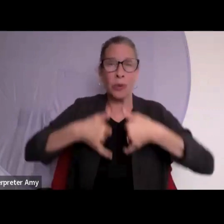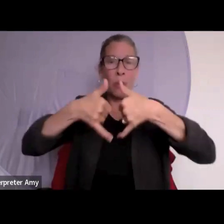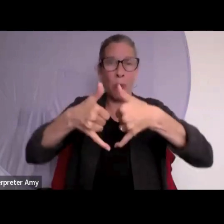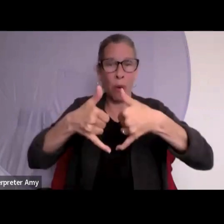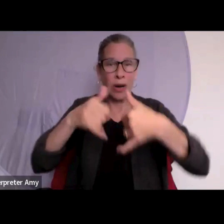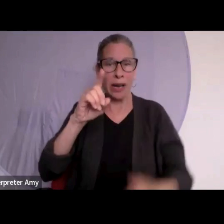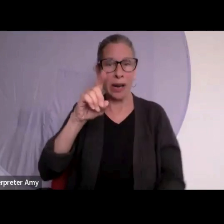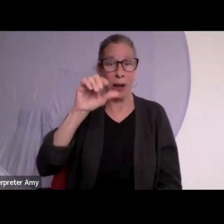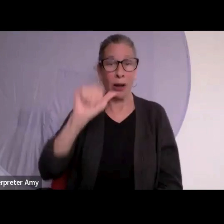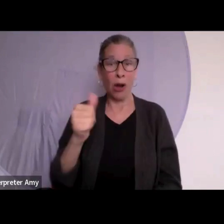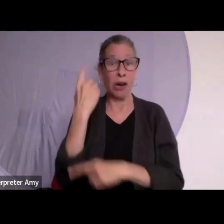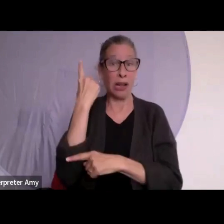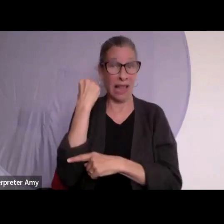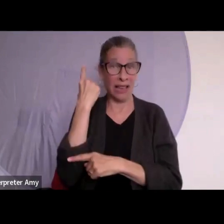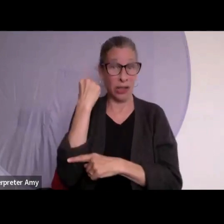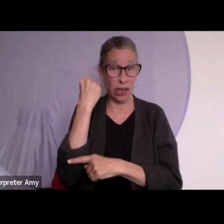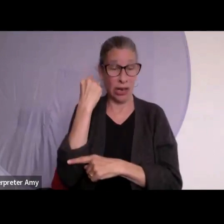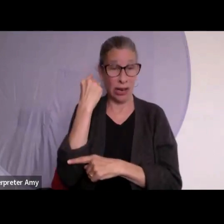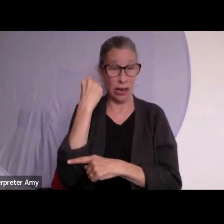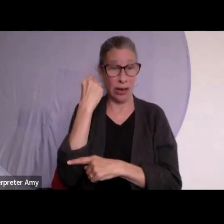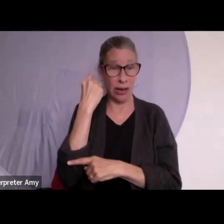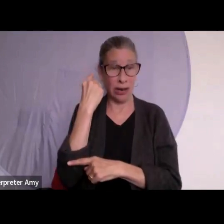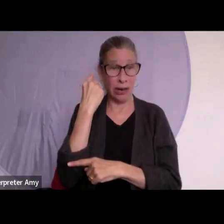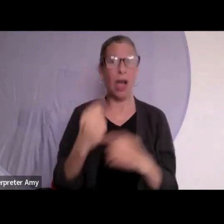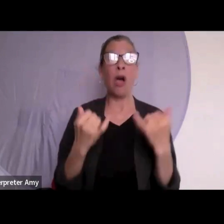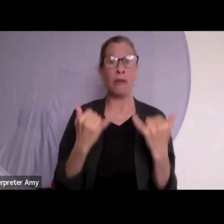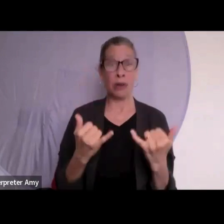By the way, our opening night for tonight, we are honoring